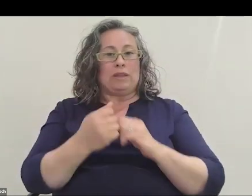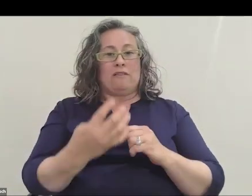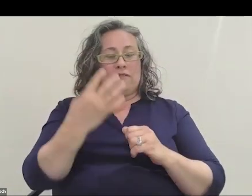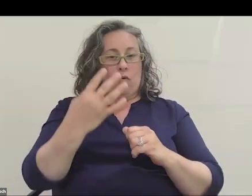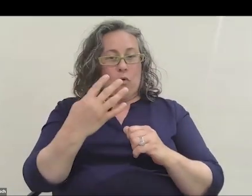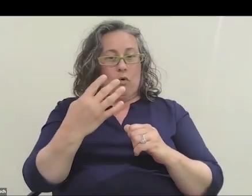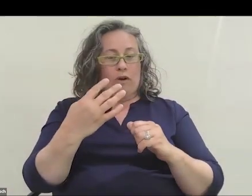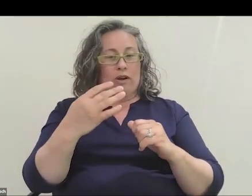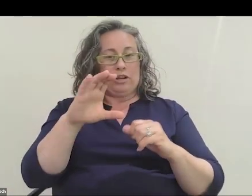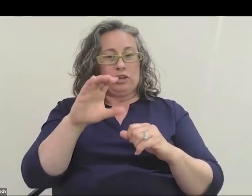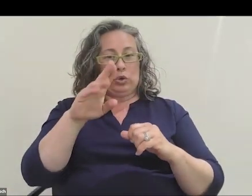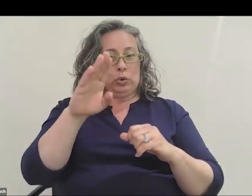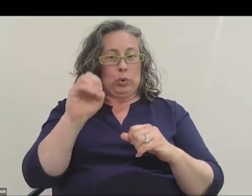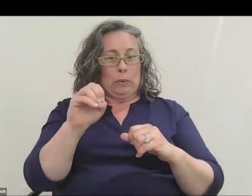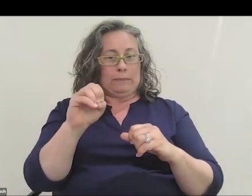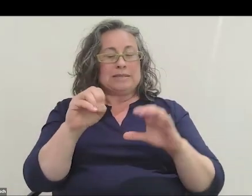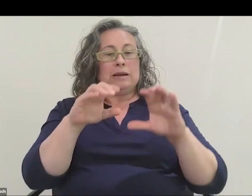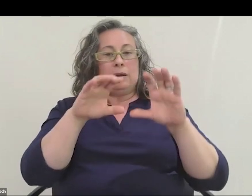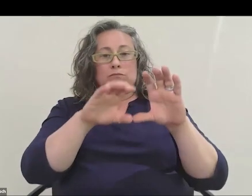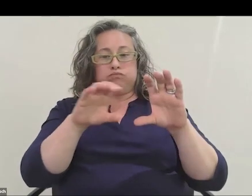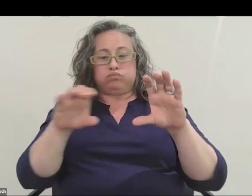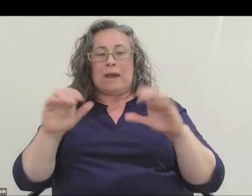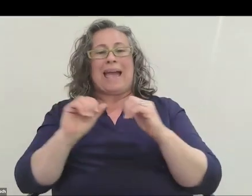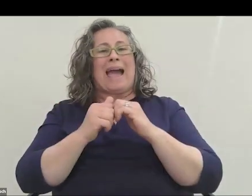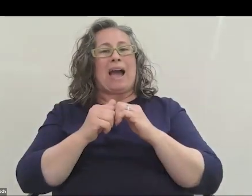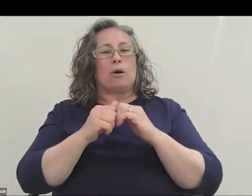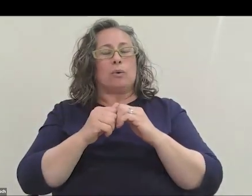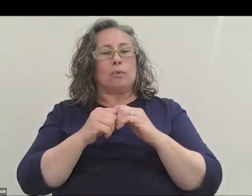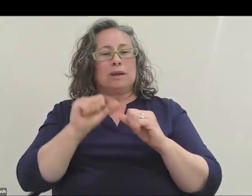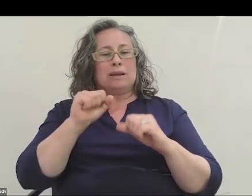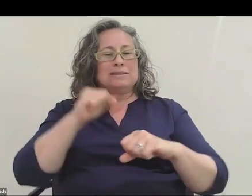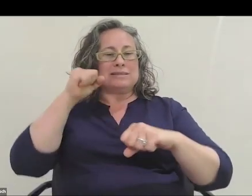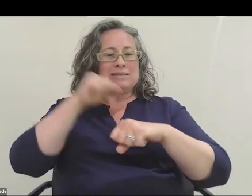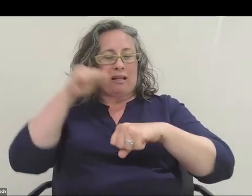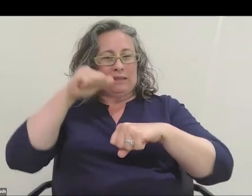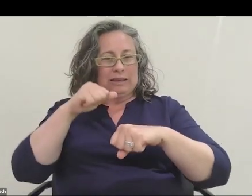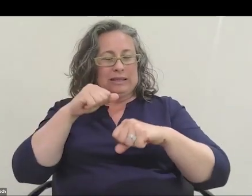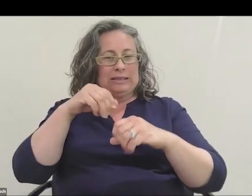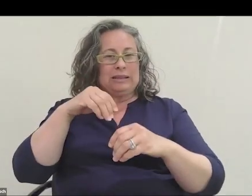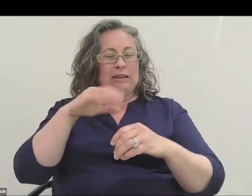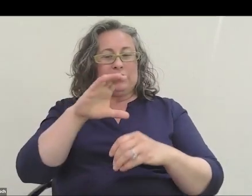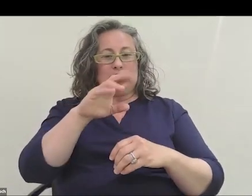This is how solid a model is. These cubes go from small amounts